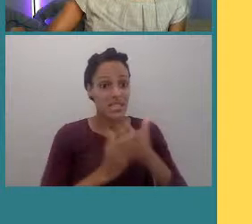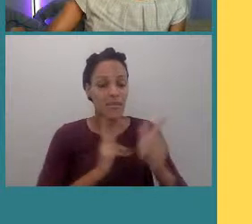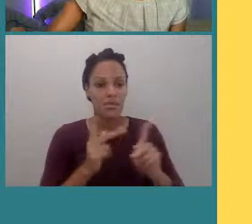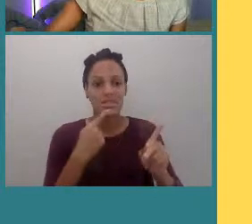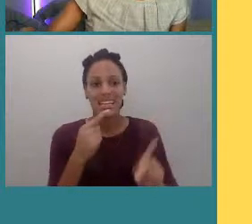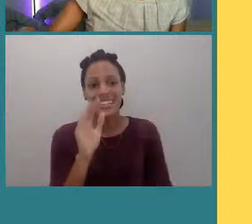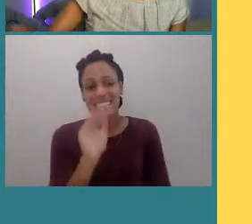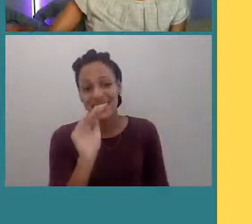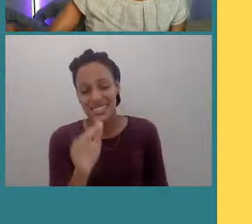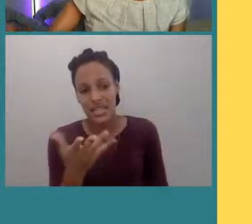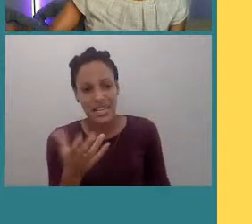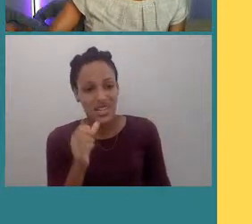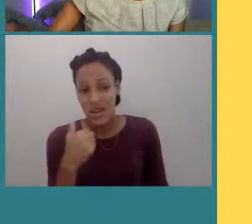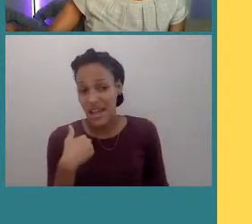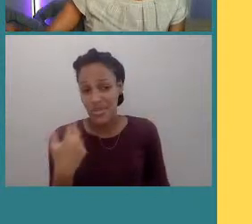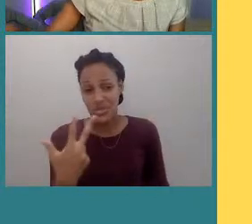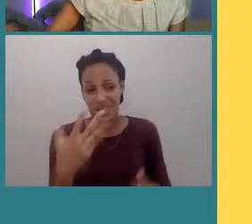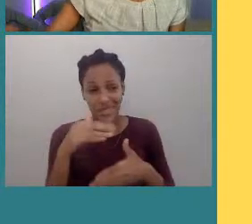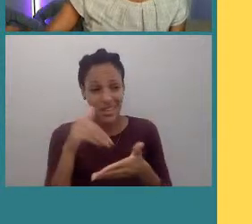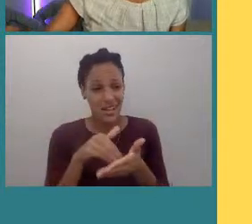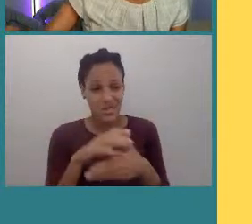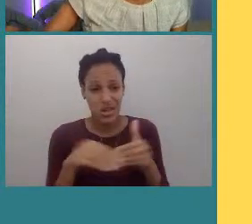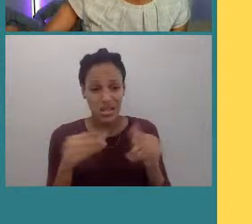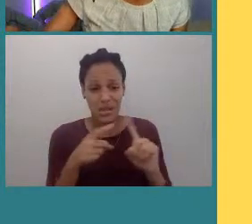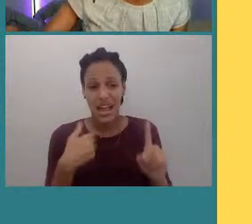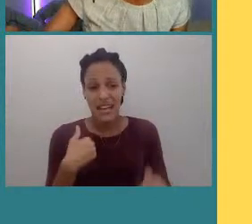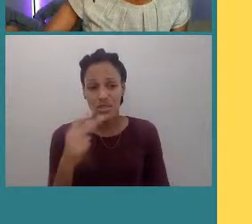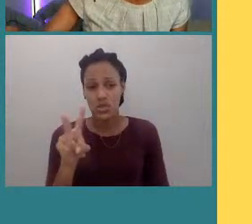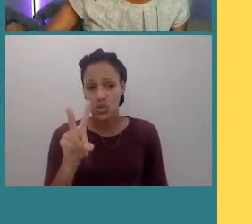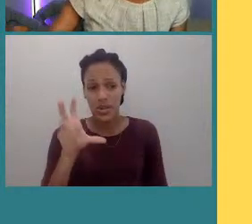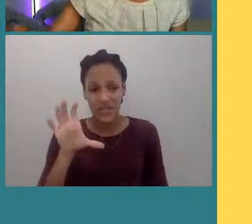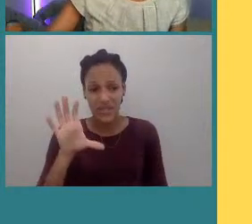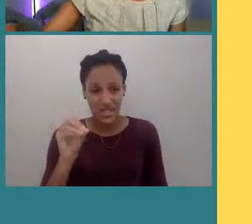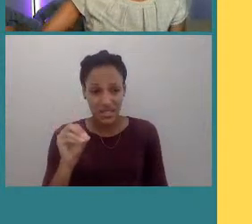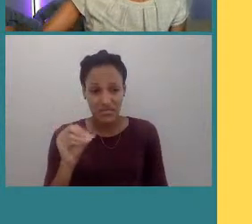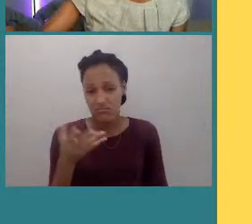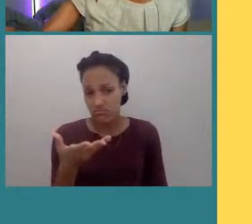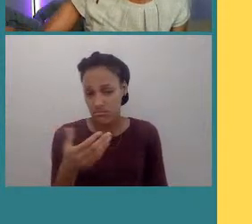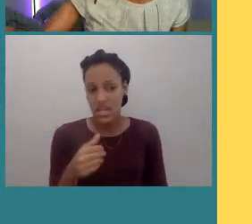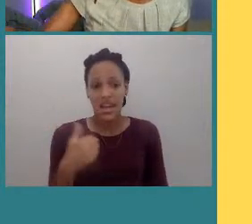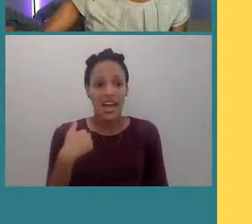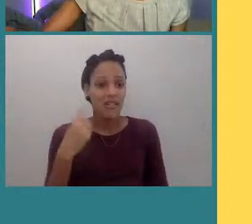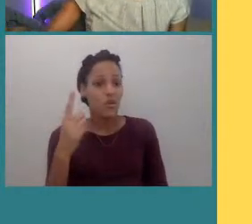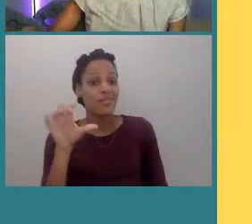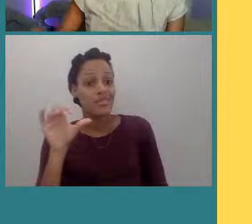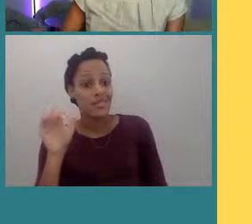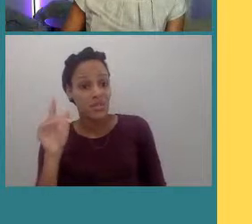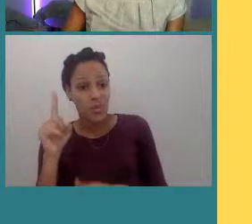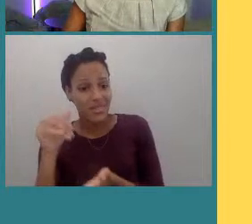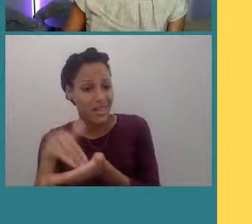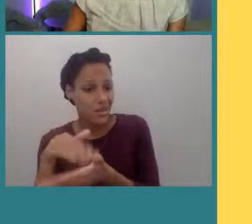just something I sang but something I am doing and it's super, super empowering. I took a master class with Roxanne Gay at masterclass.com, and the title was Writing